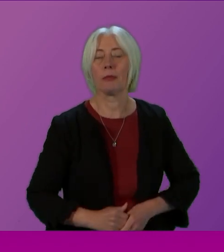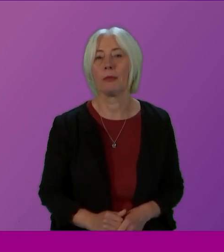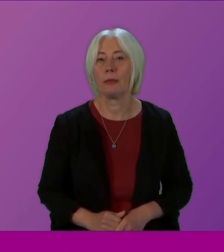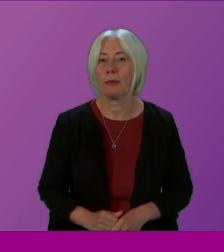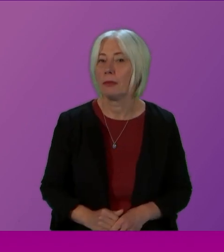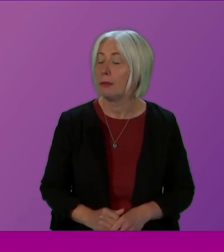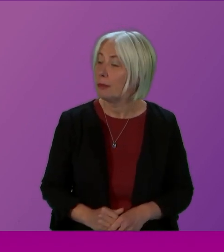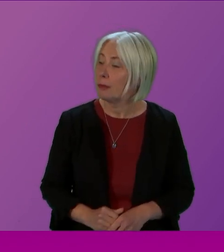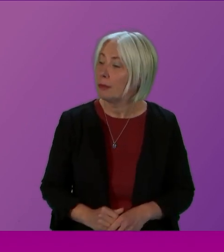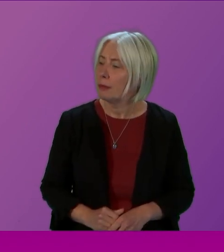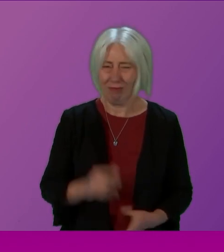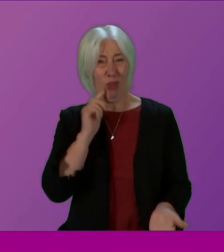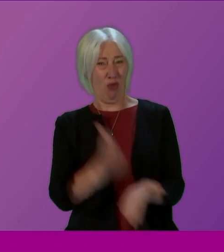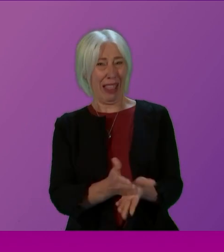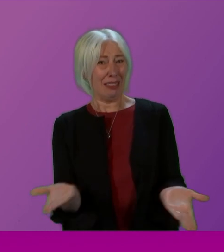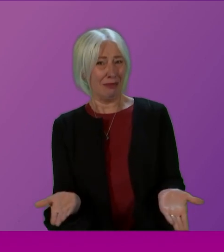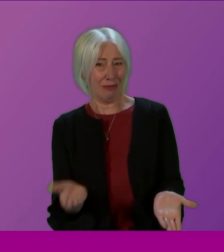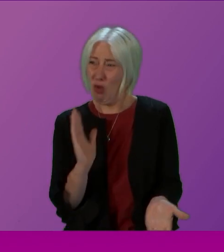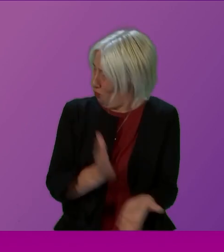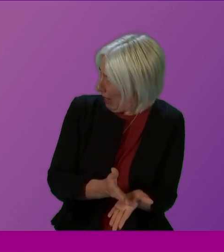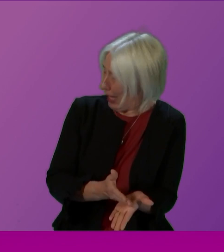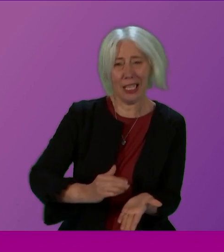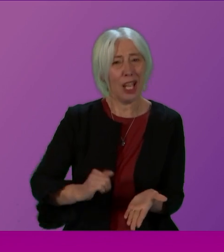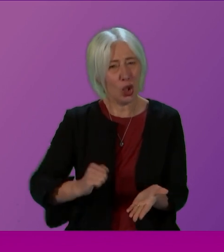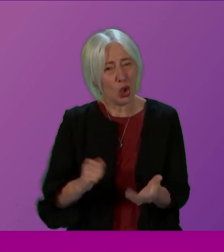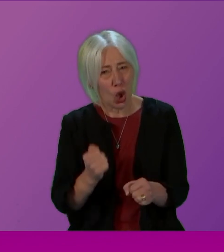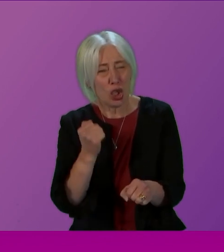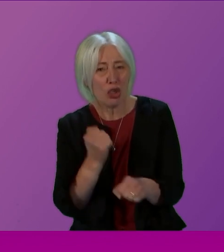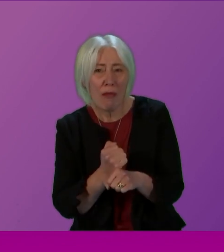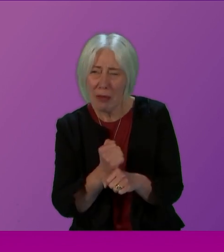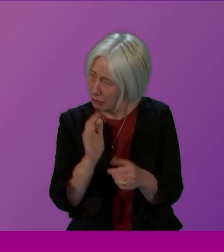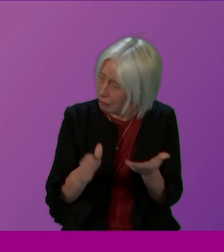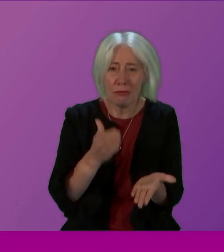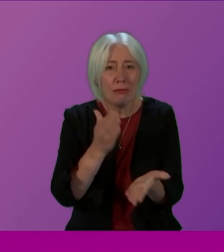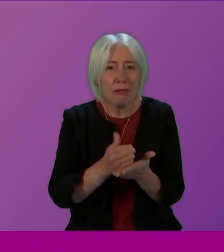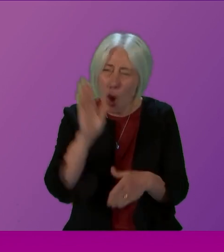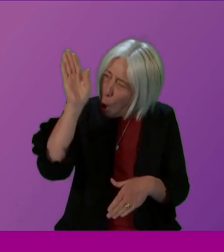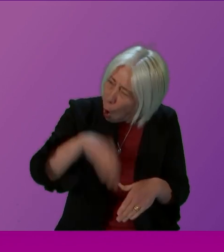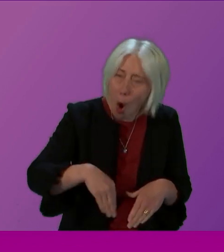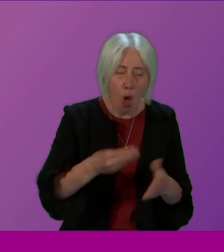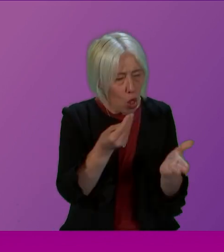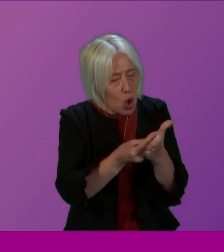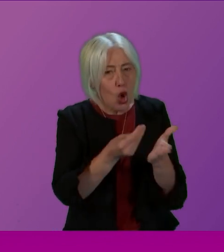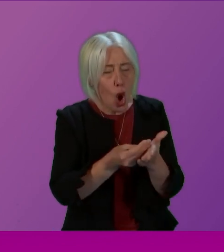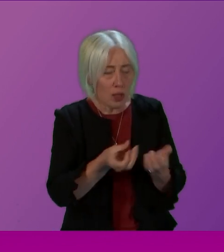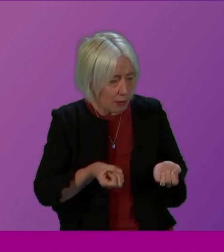Really? Does the Scottish Government really ensure that it looks at all the costs that are paid by the shipyard?